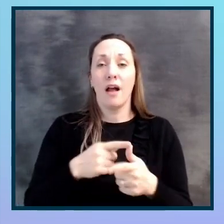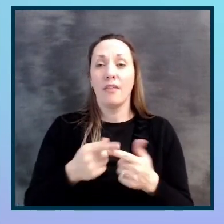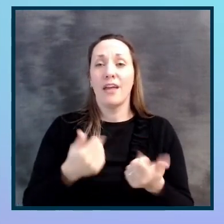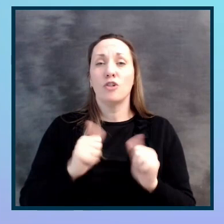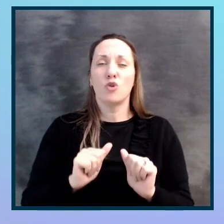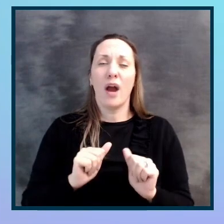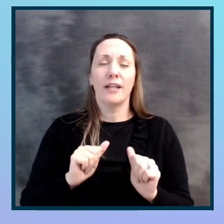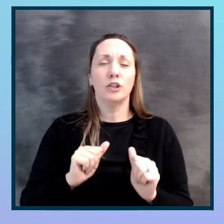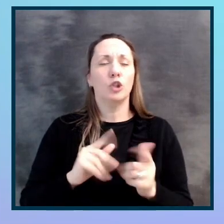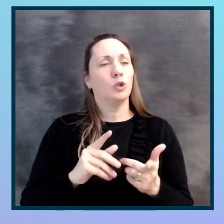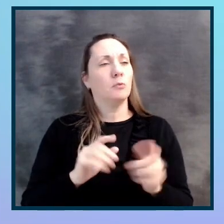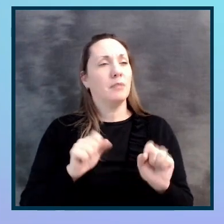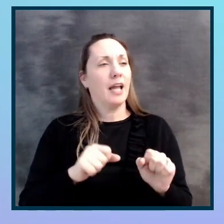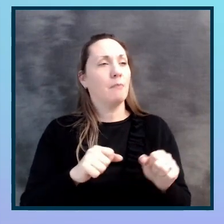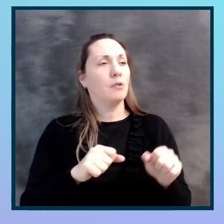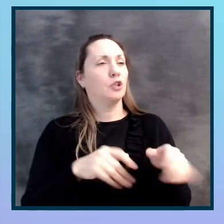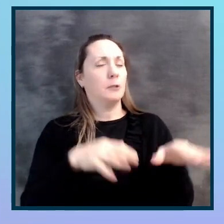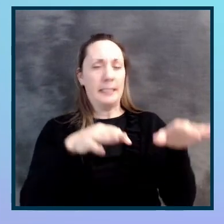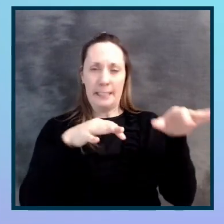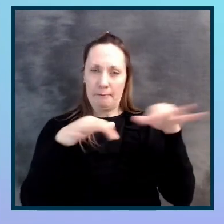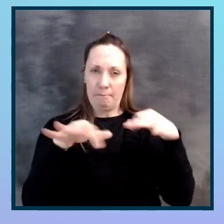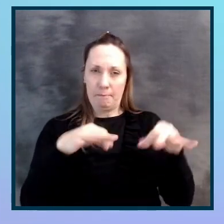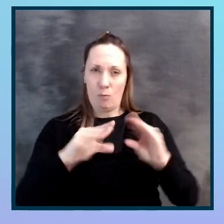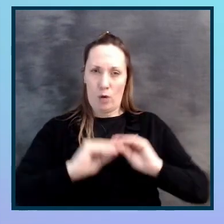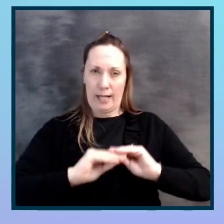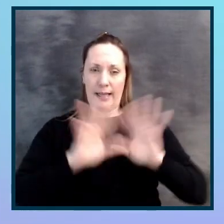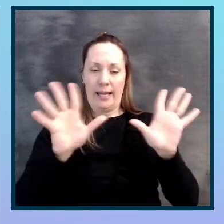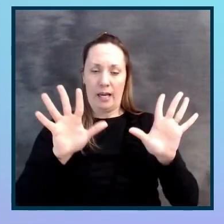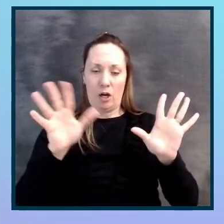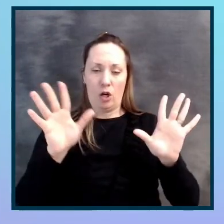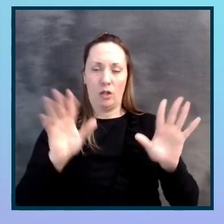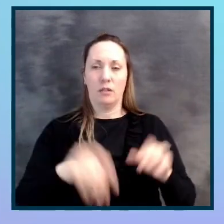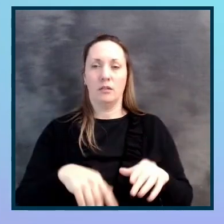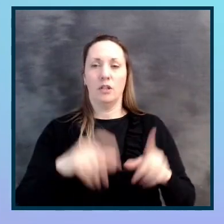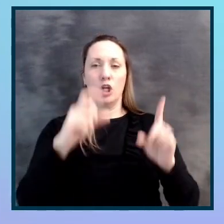into more like legible, more understandable terms.